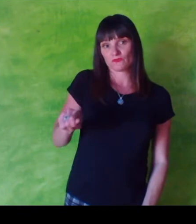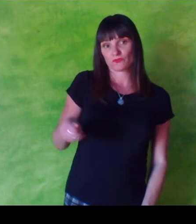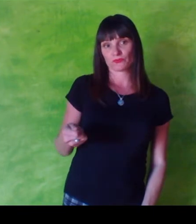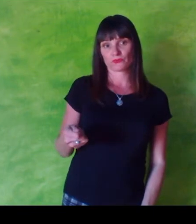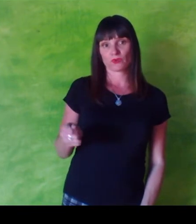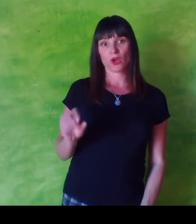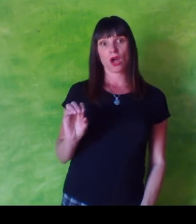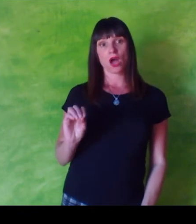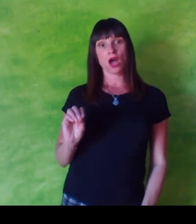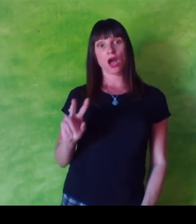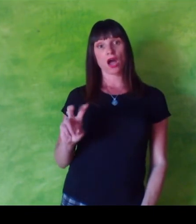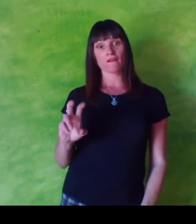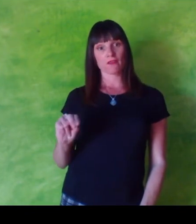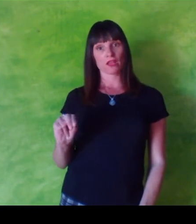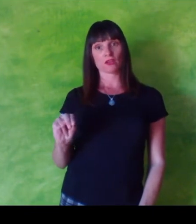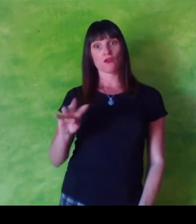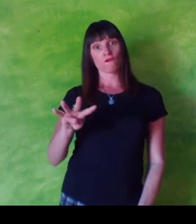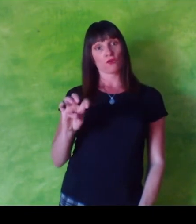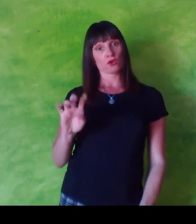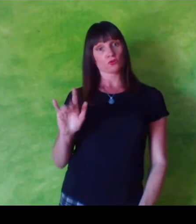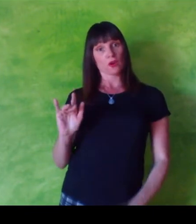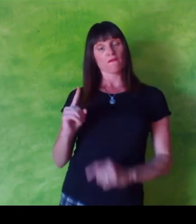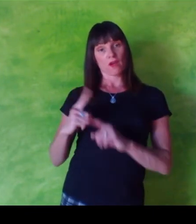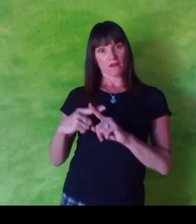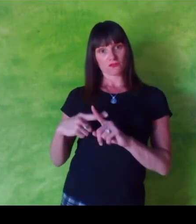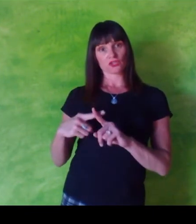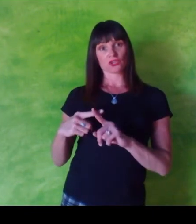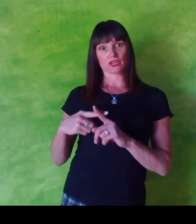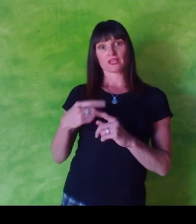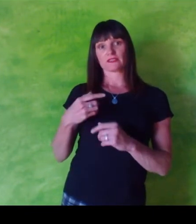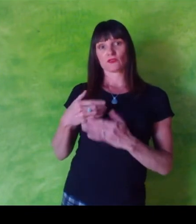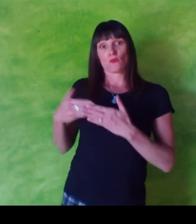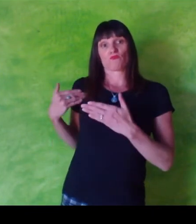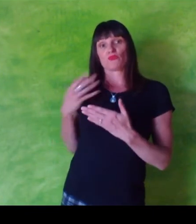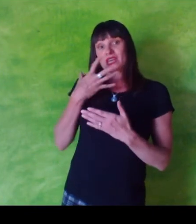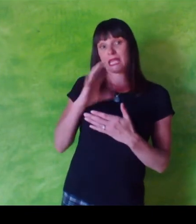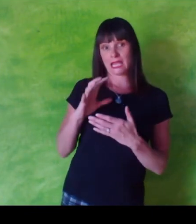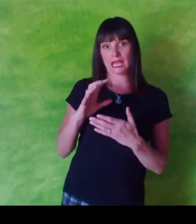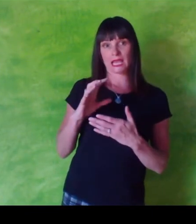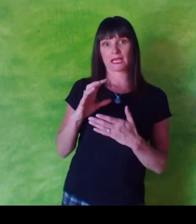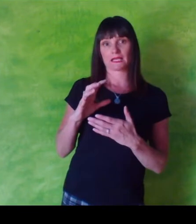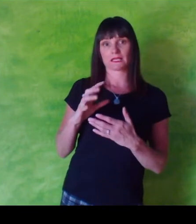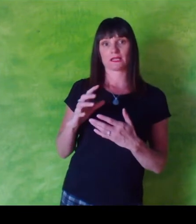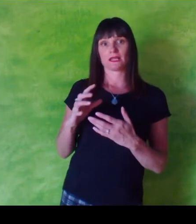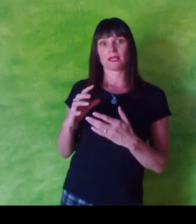I set the oven 425 degrees and I'm preheating it now and we're going to let it get to